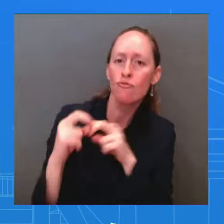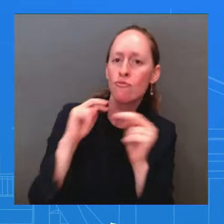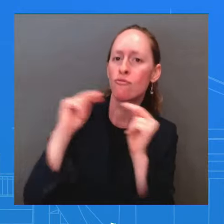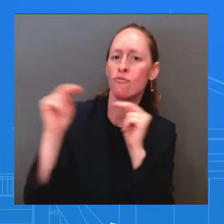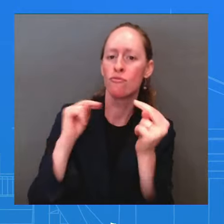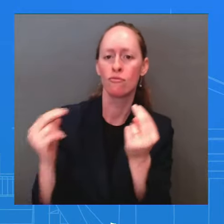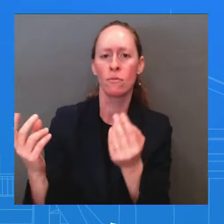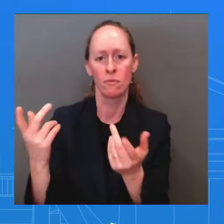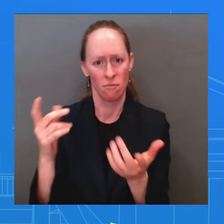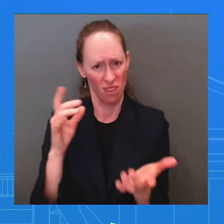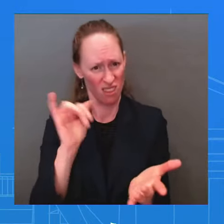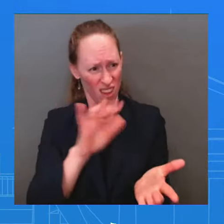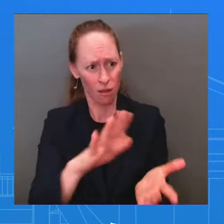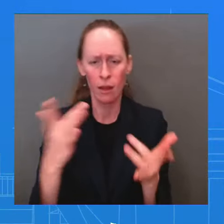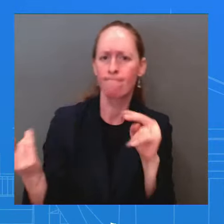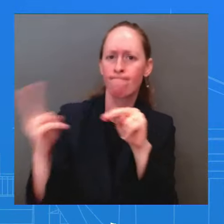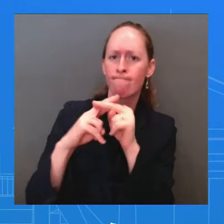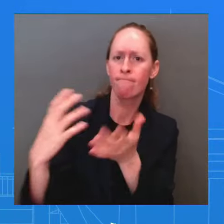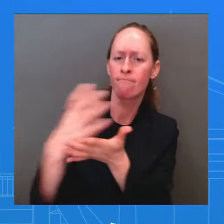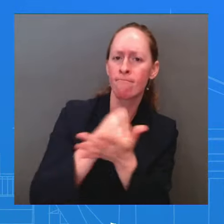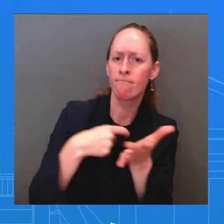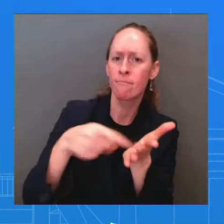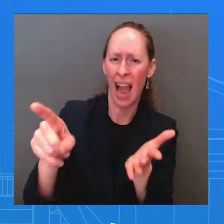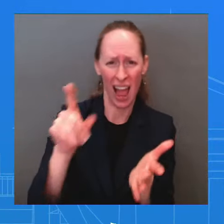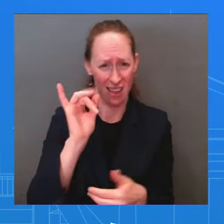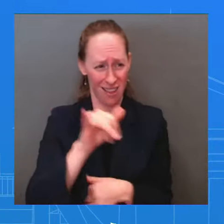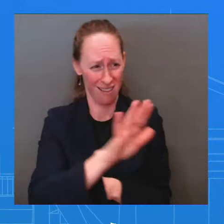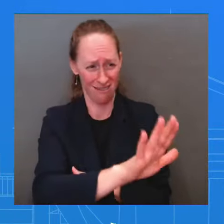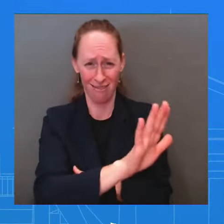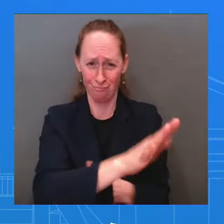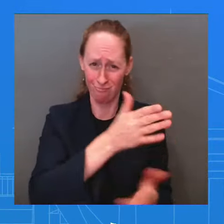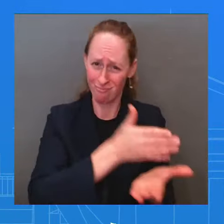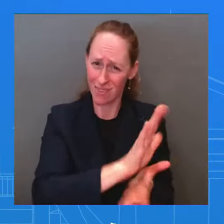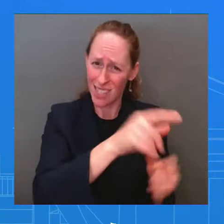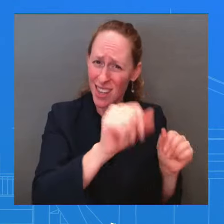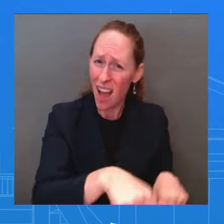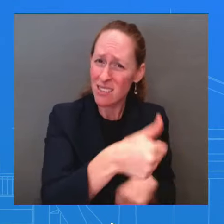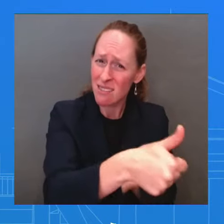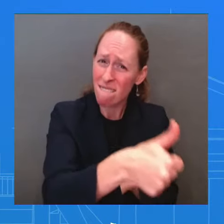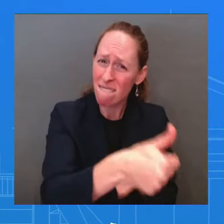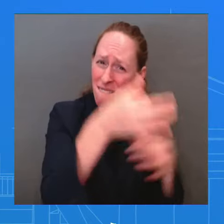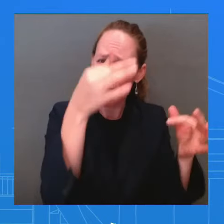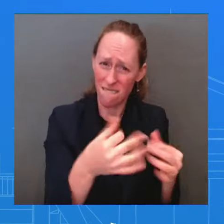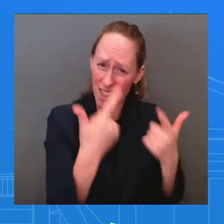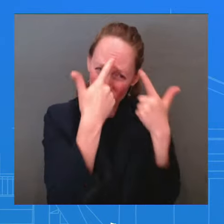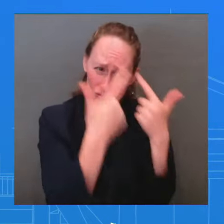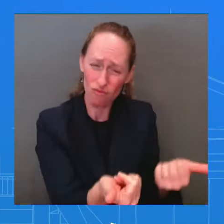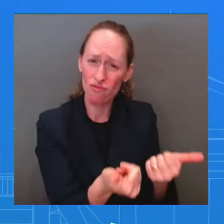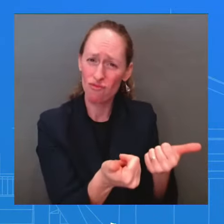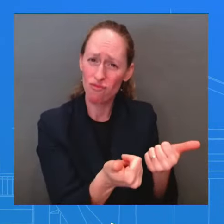that they have the right to -- to choose to use. And he understands their frustration. He believes that workers should have --